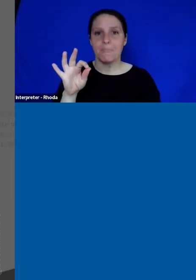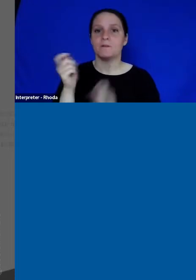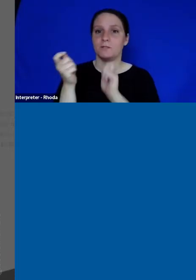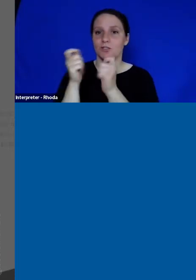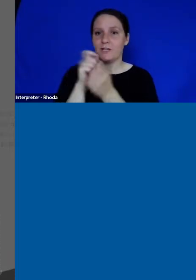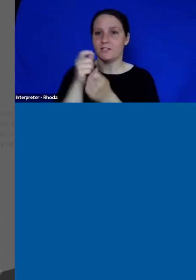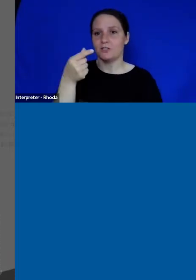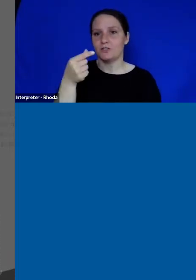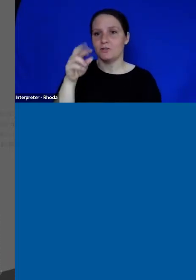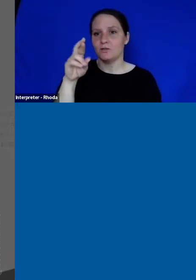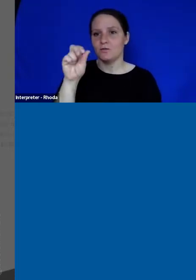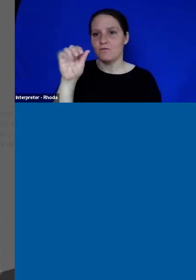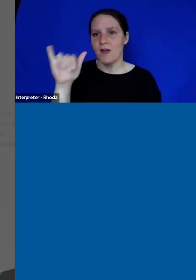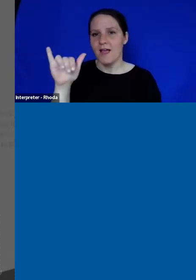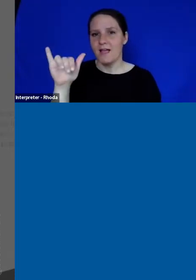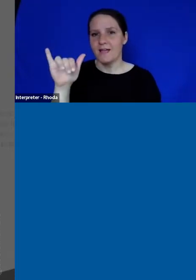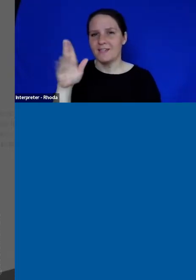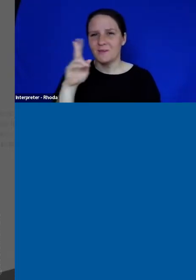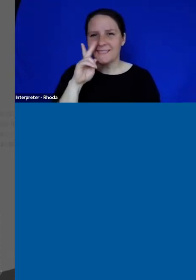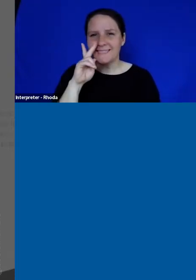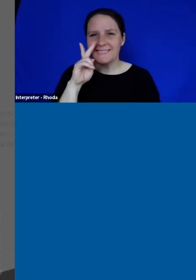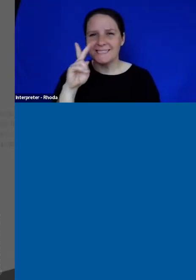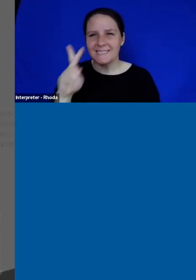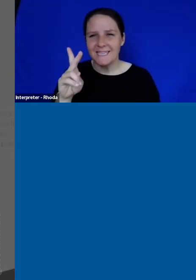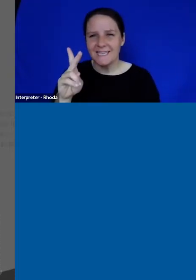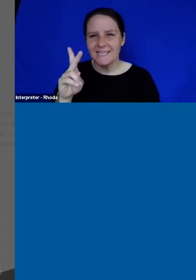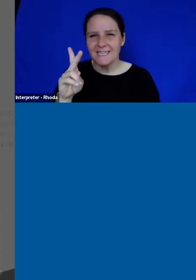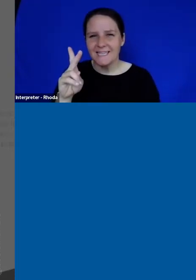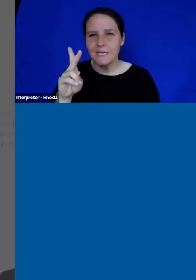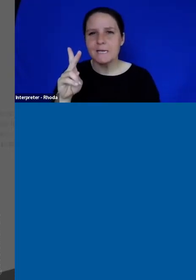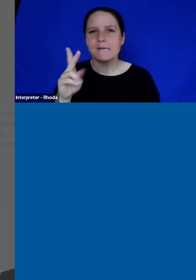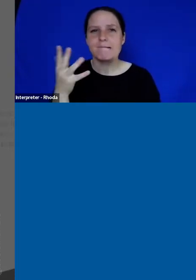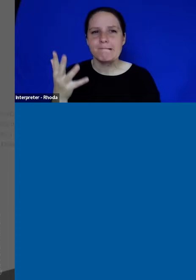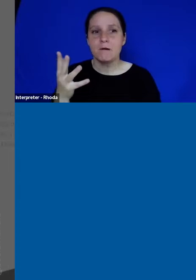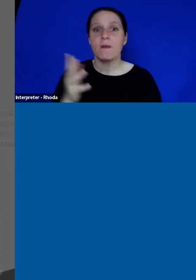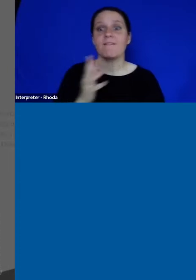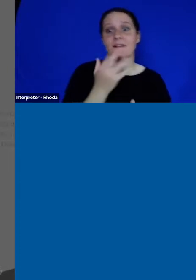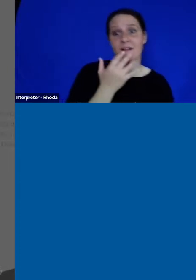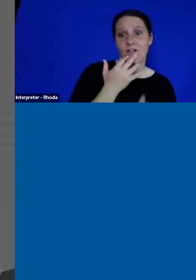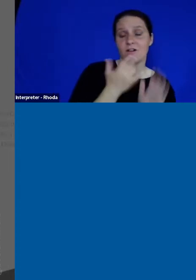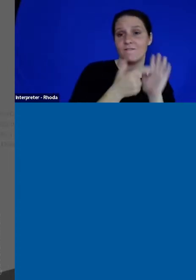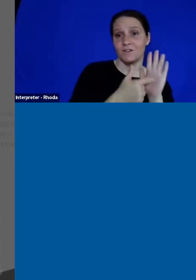you see how the actual contrast ratio works. We have the colored version with the green, yellow,